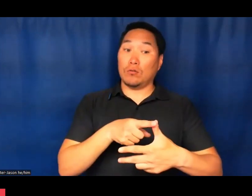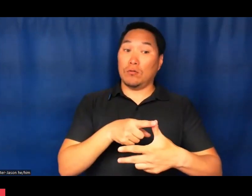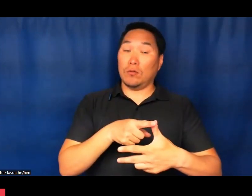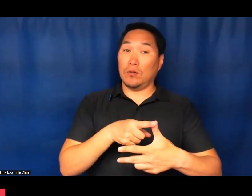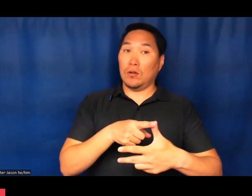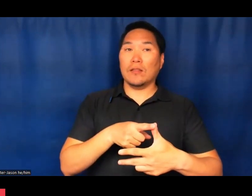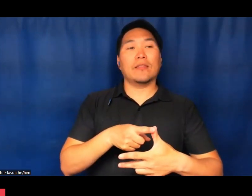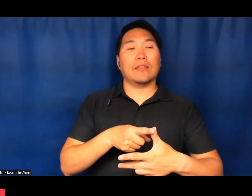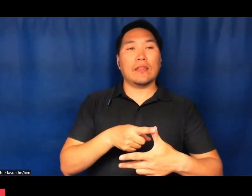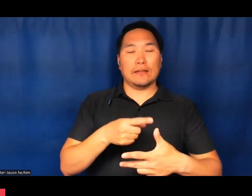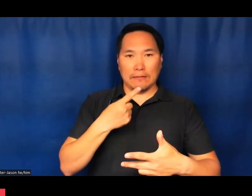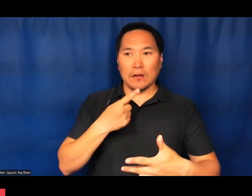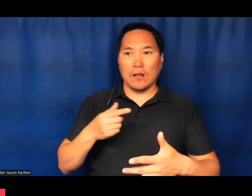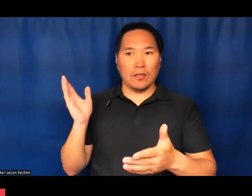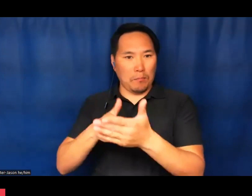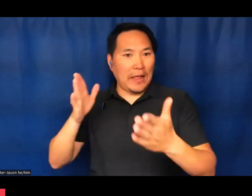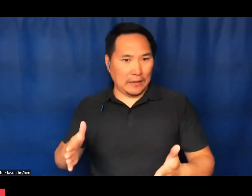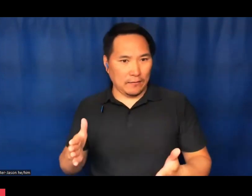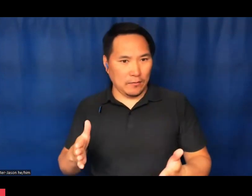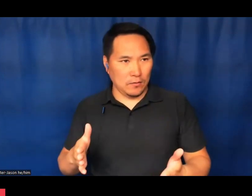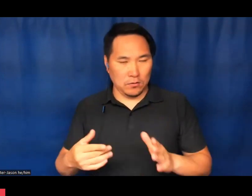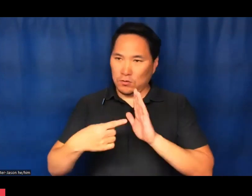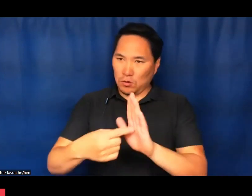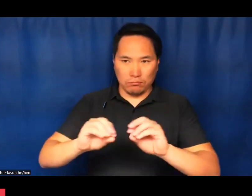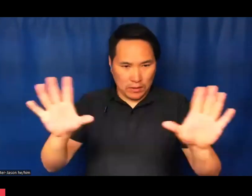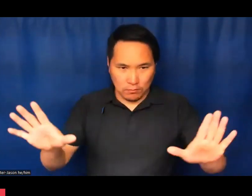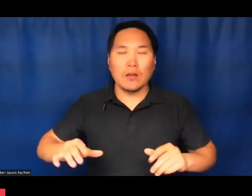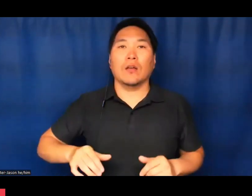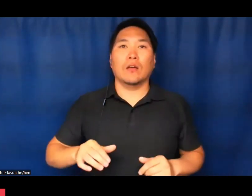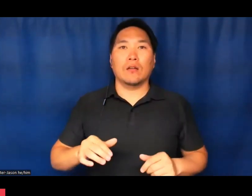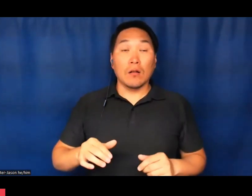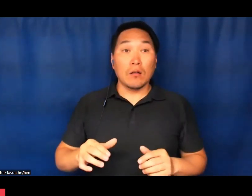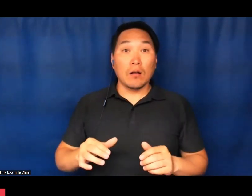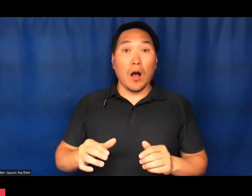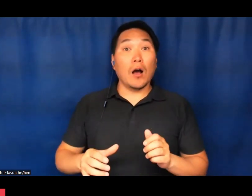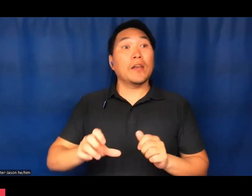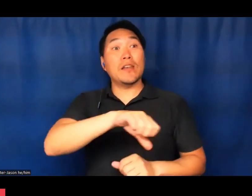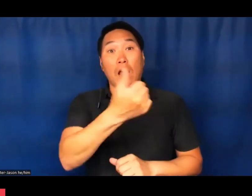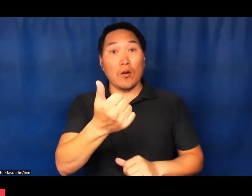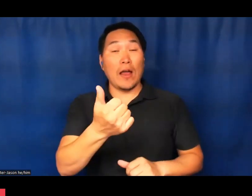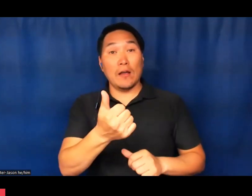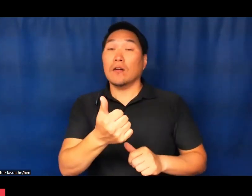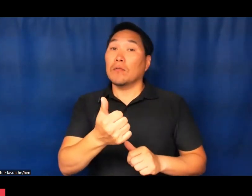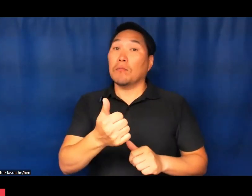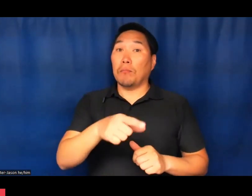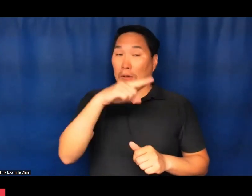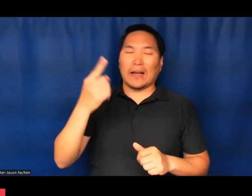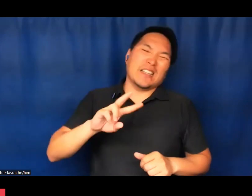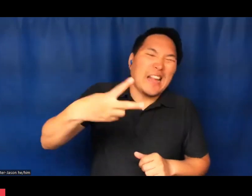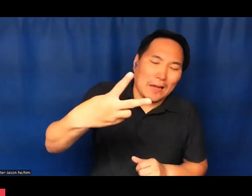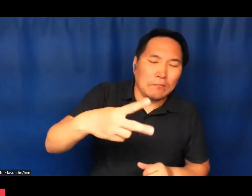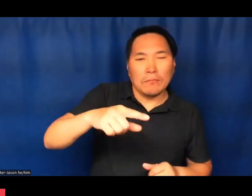Court found plaintiffs had shown that an additional majority Black district, a second majority